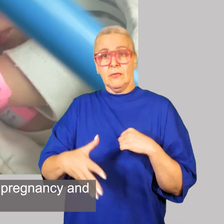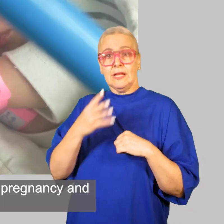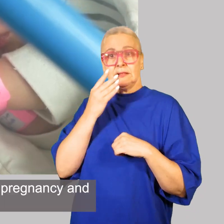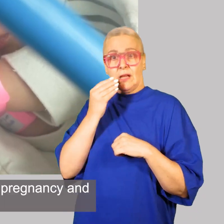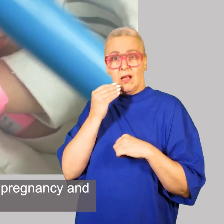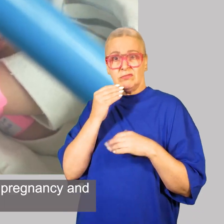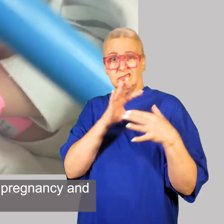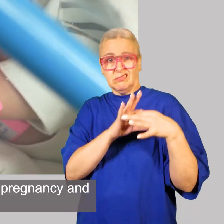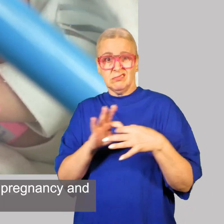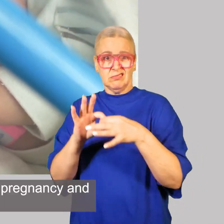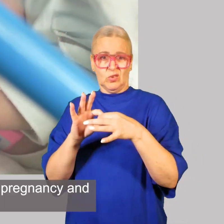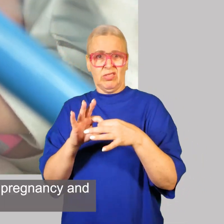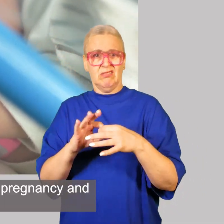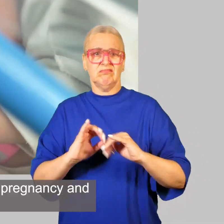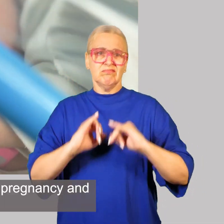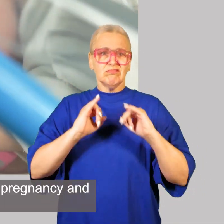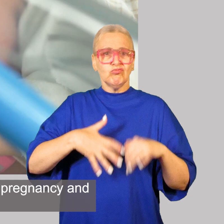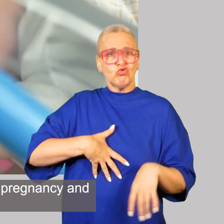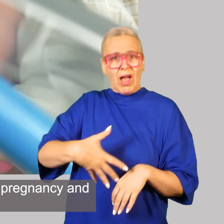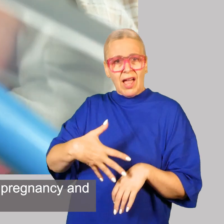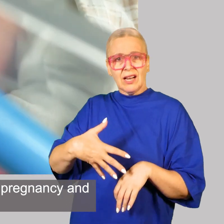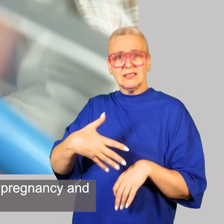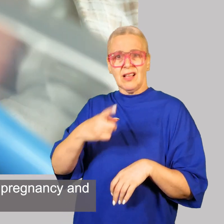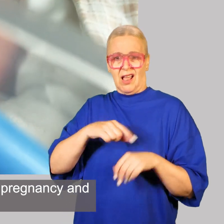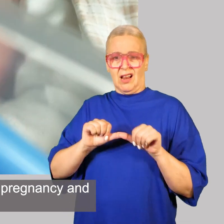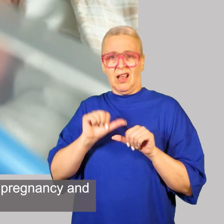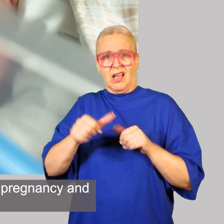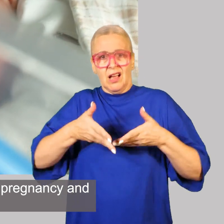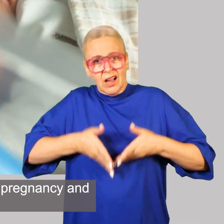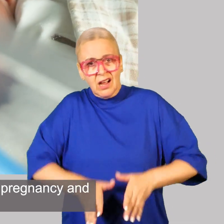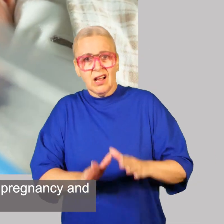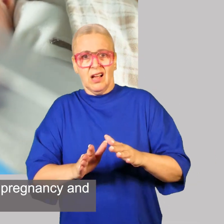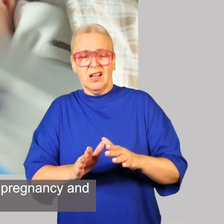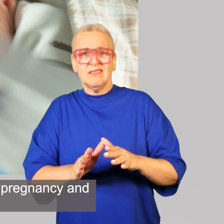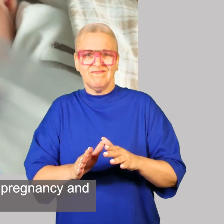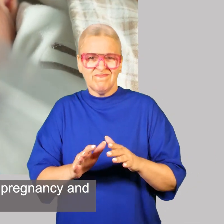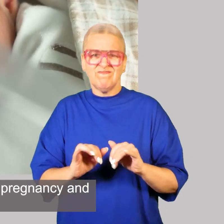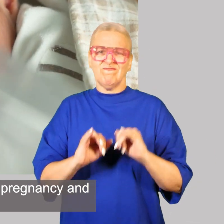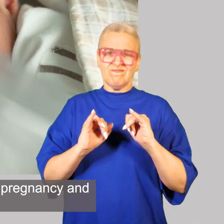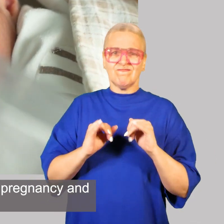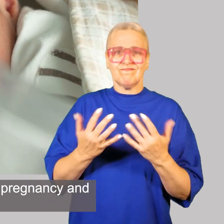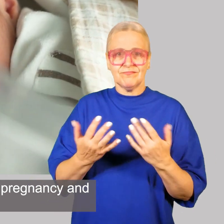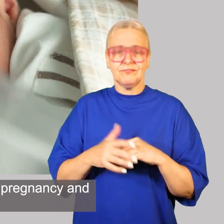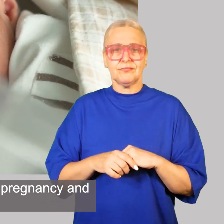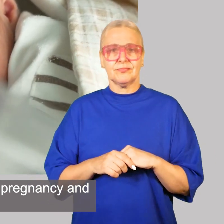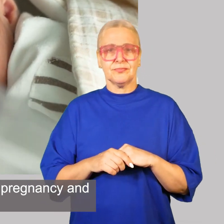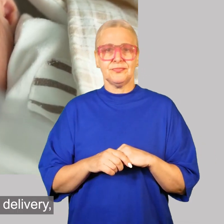Gestational diabetes is associated with adverse pregnancy and neonatal outcomes.